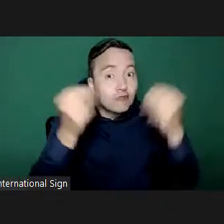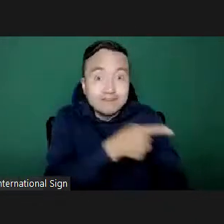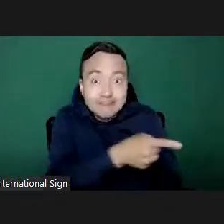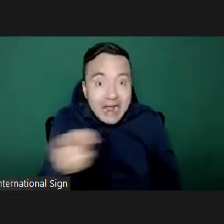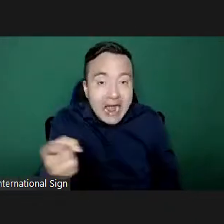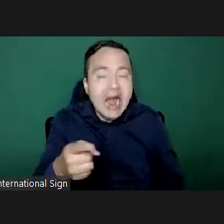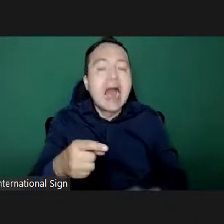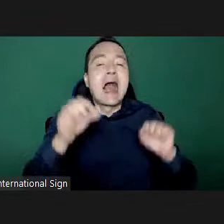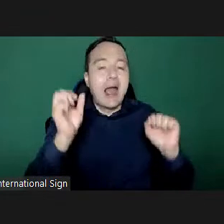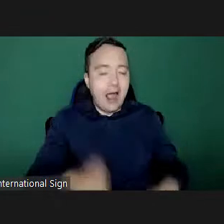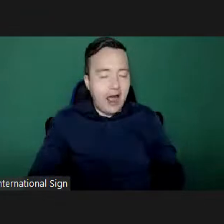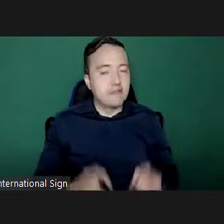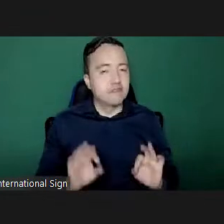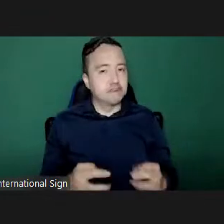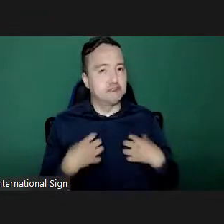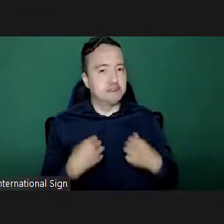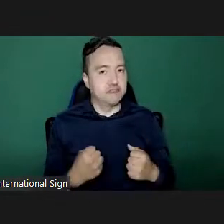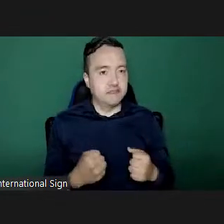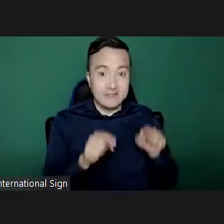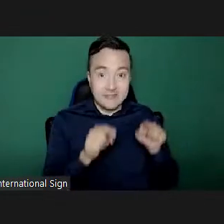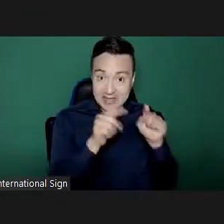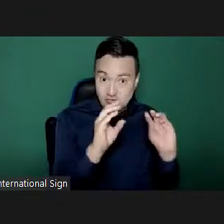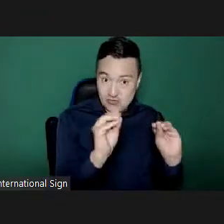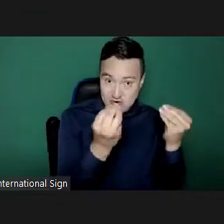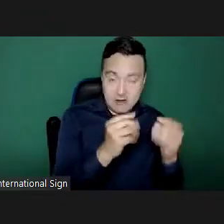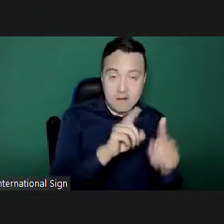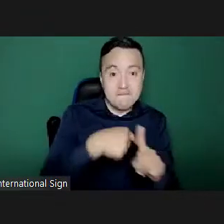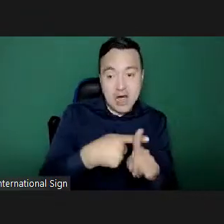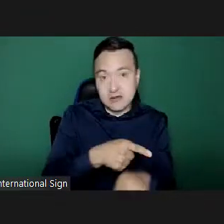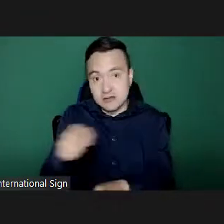to encourage workplace activities , so